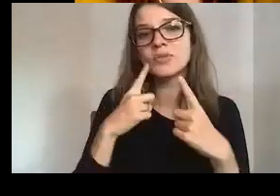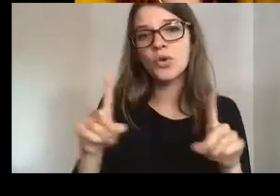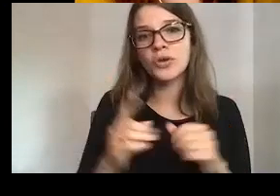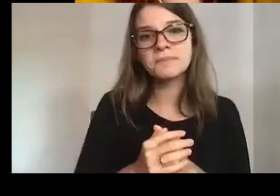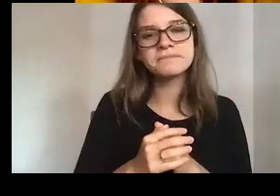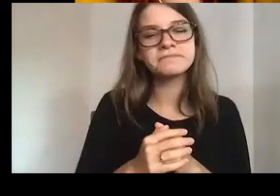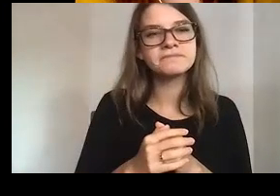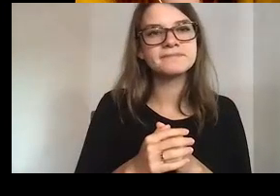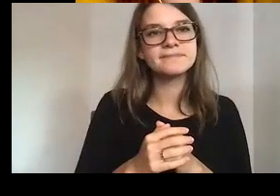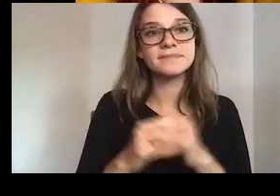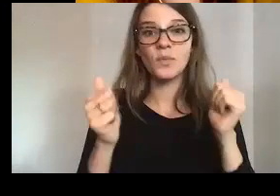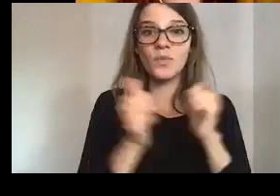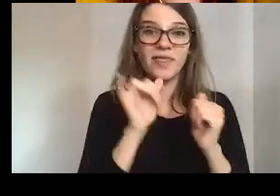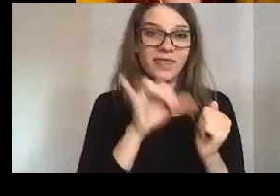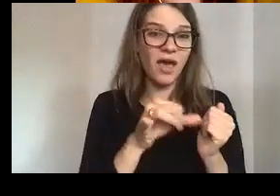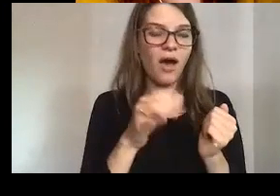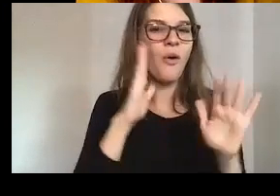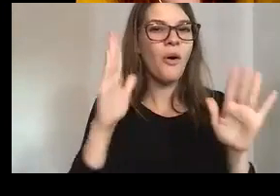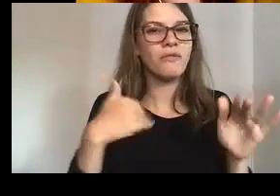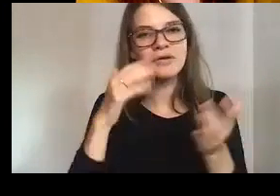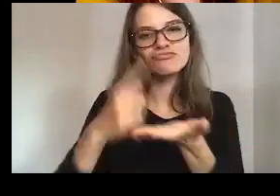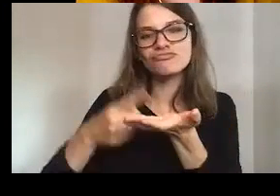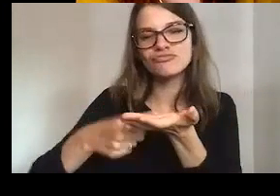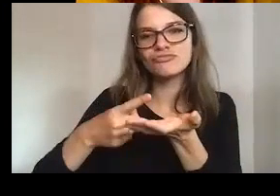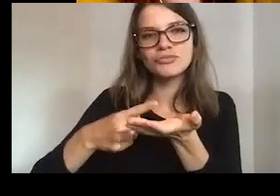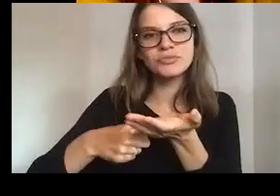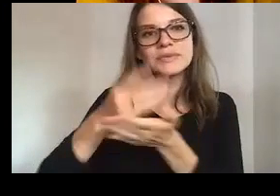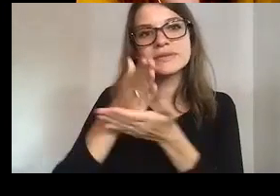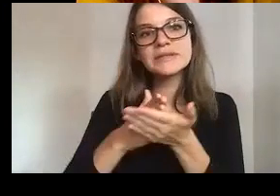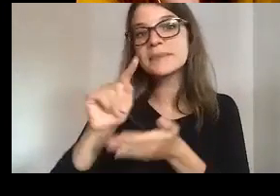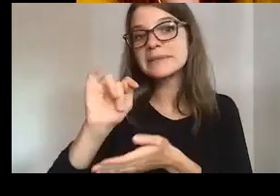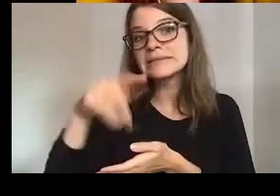and from that I'm hoping we'll be able to talk a little bit about some tips for maximizing